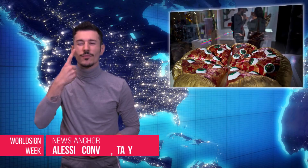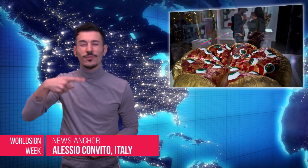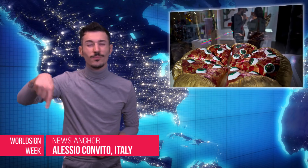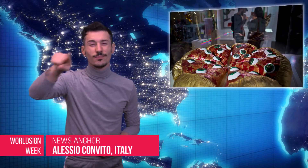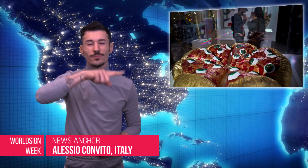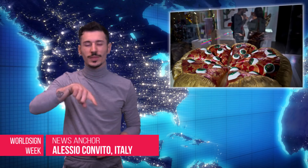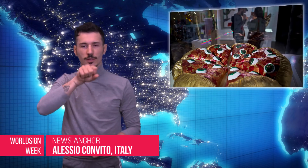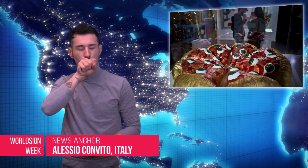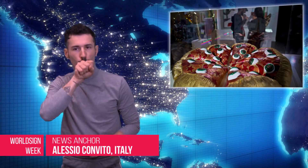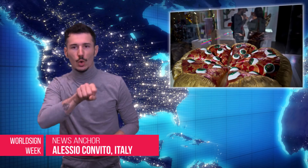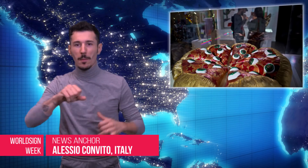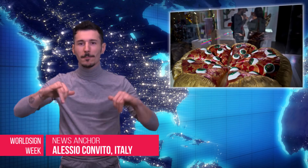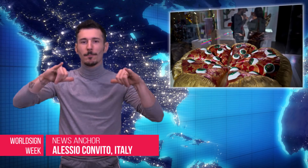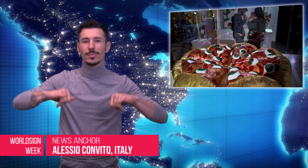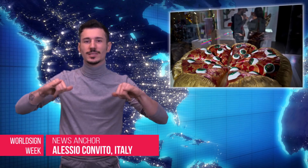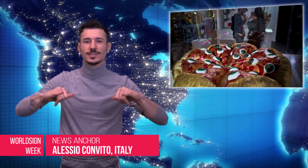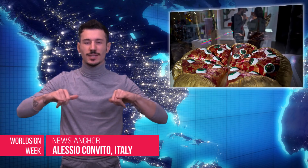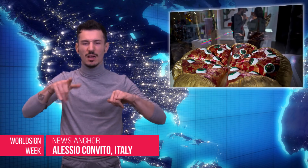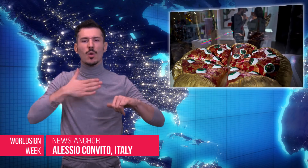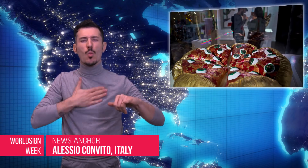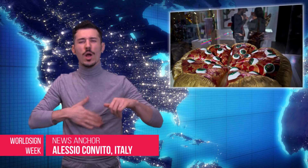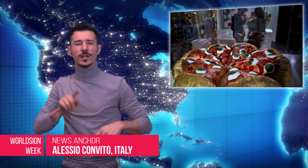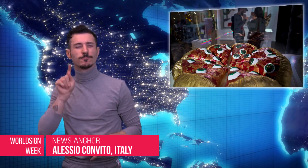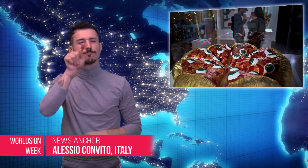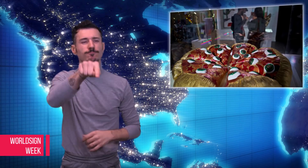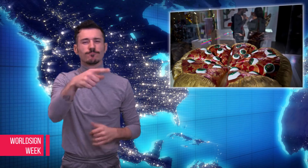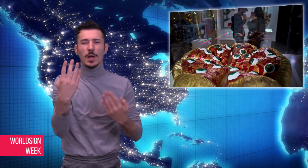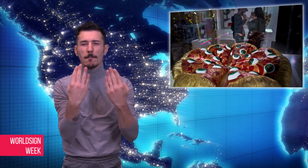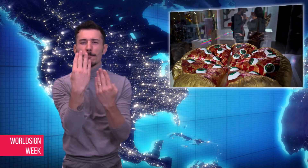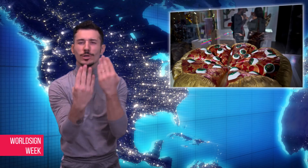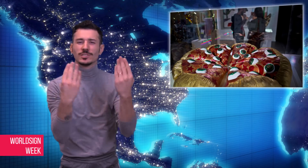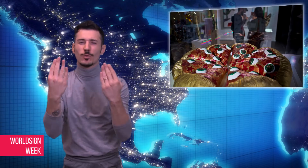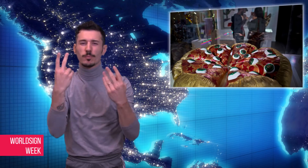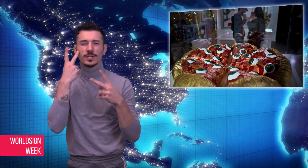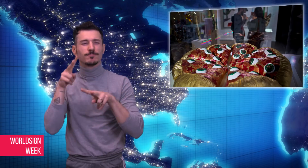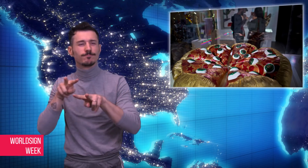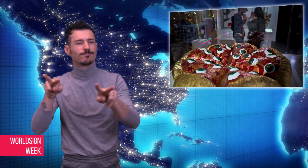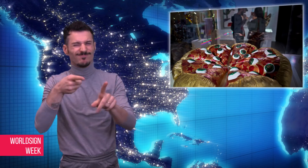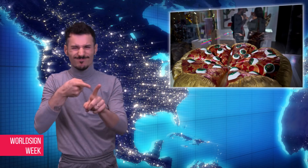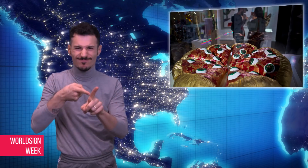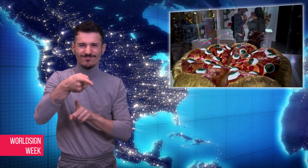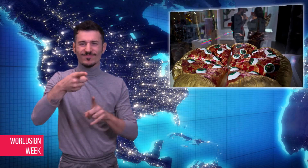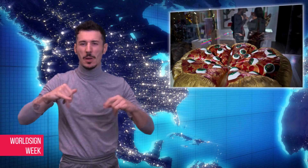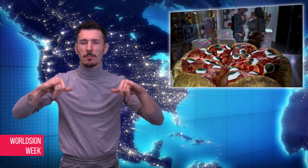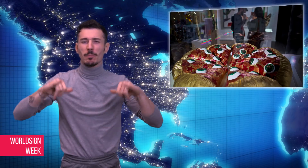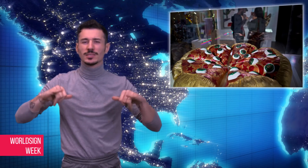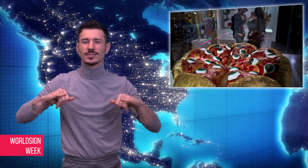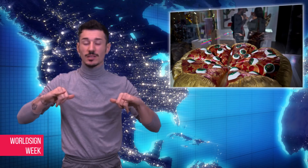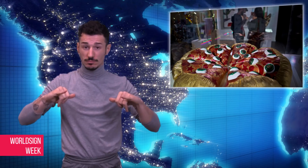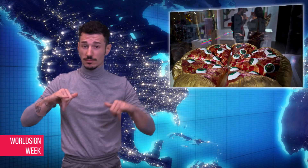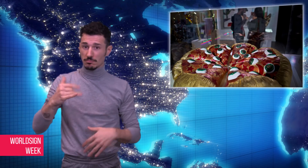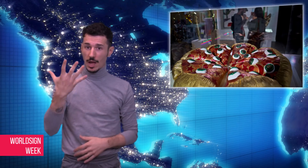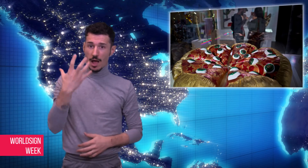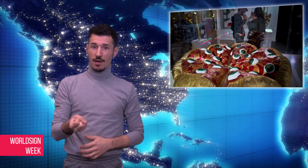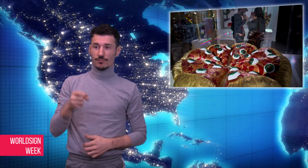Alessio: If you are a pizza lover looking for a museum,